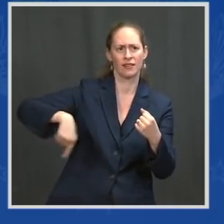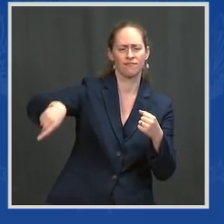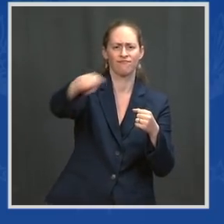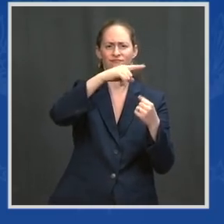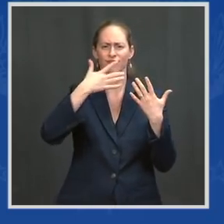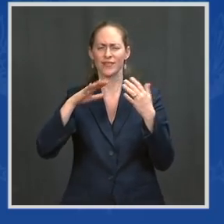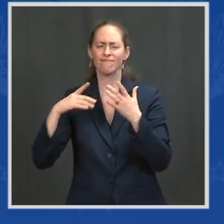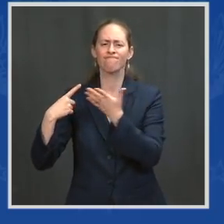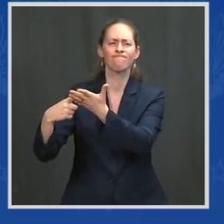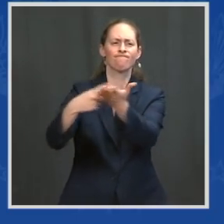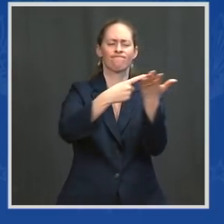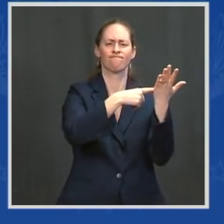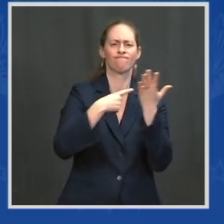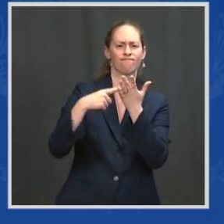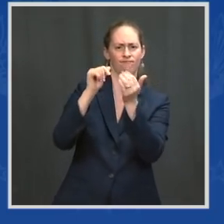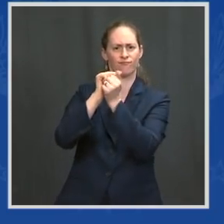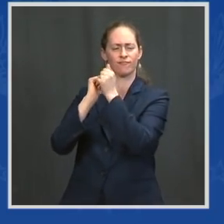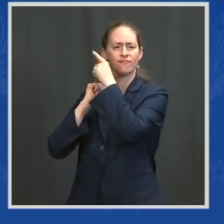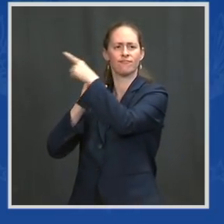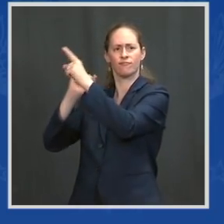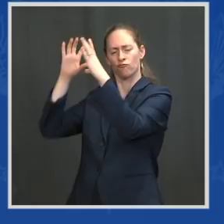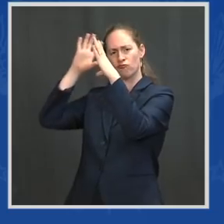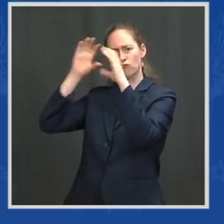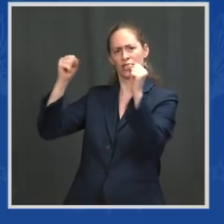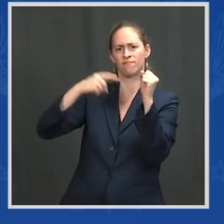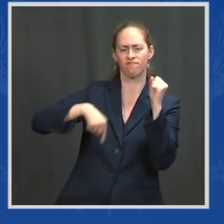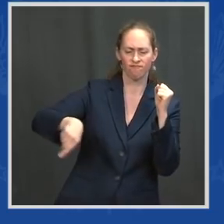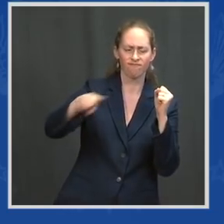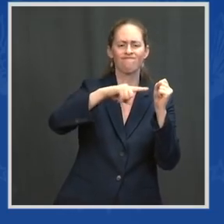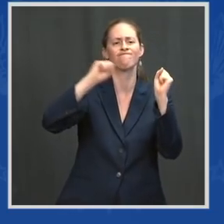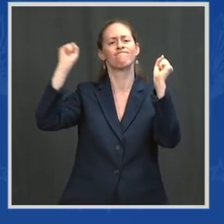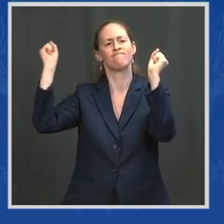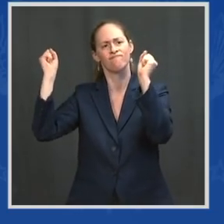Yes, we are encouraged by the president's interest in our community.